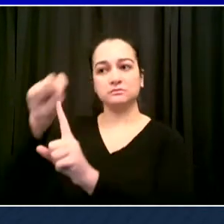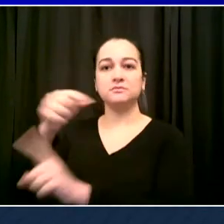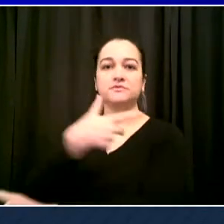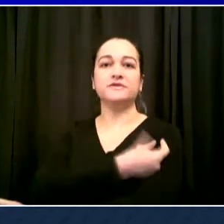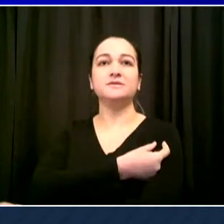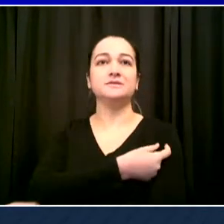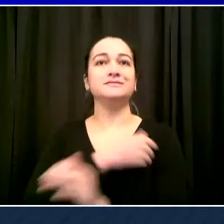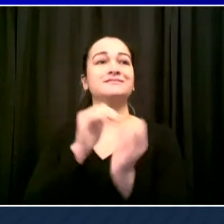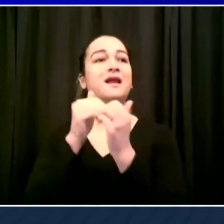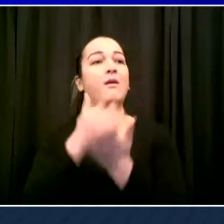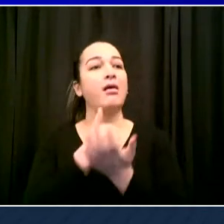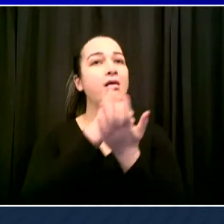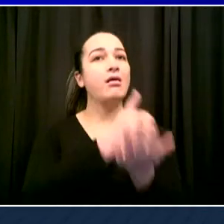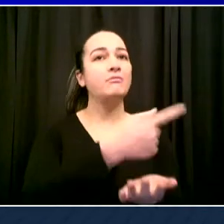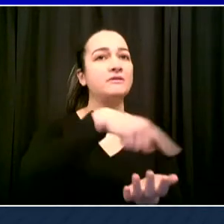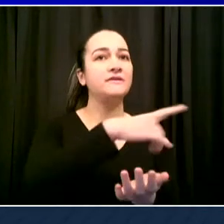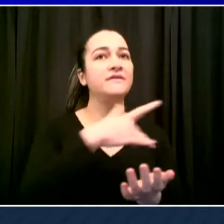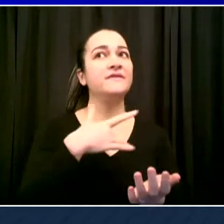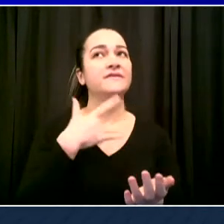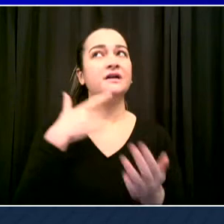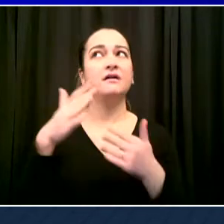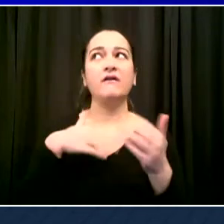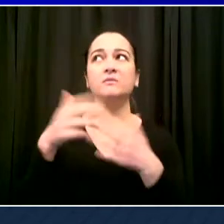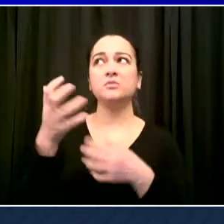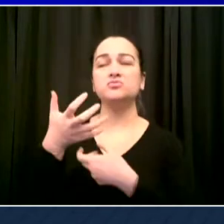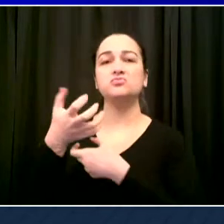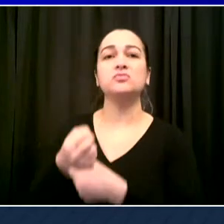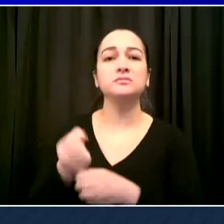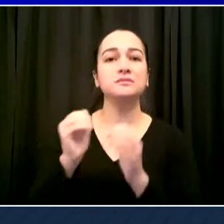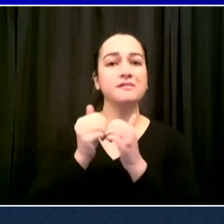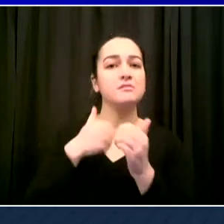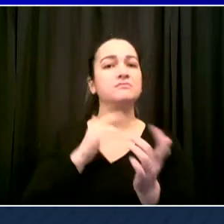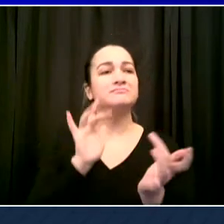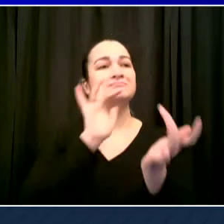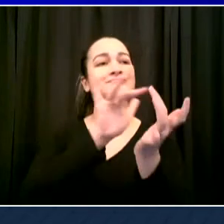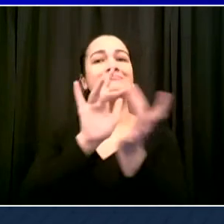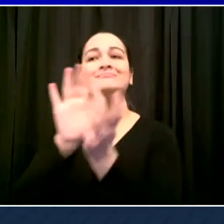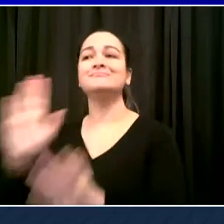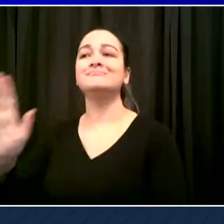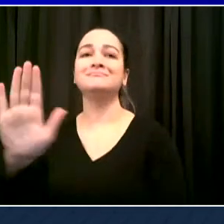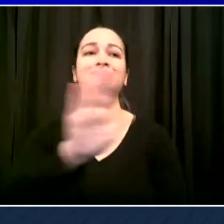BUILDING FROM THERE. NOW WE TALK ABOUT HOW WE BUILD TRUST.